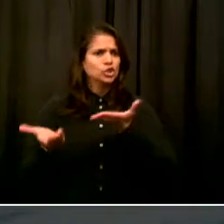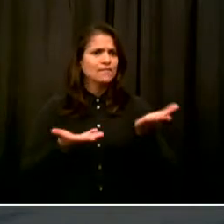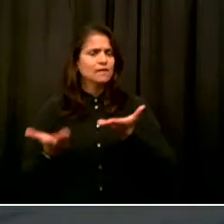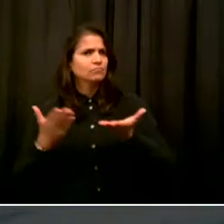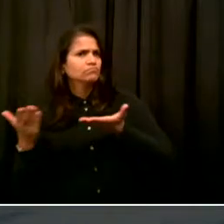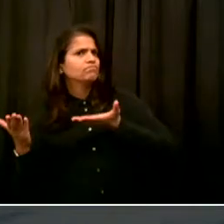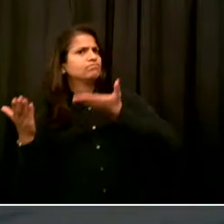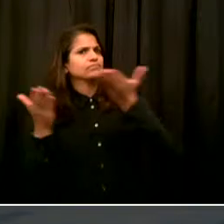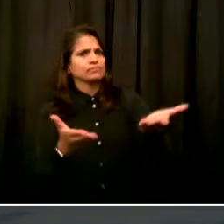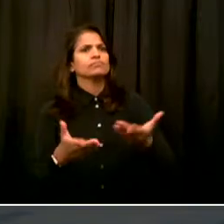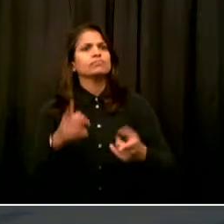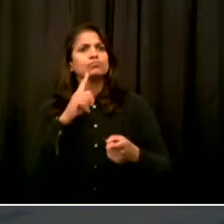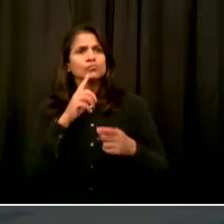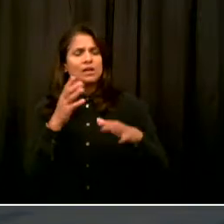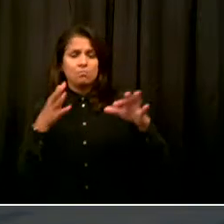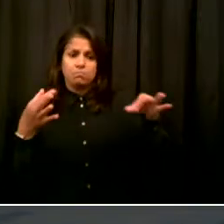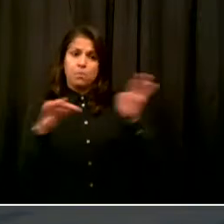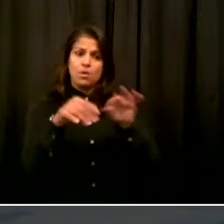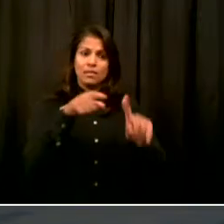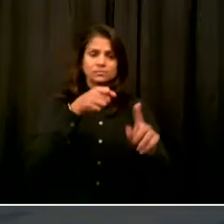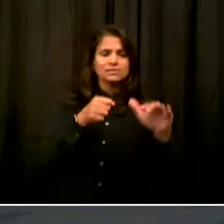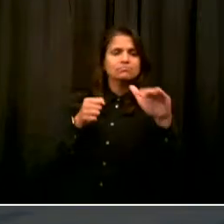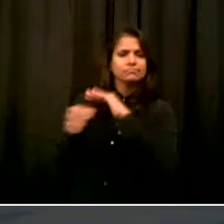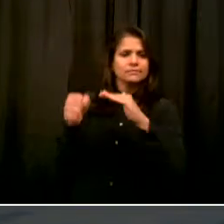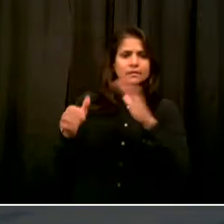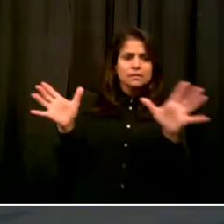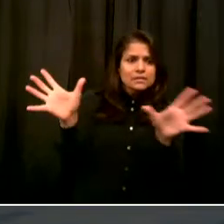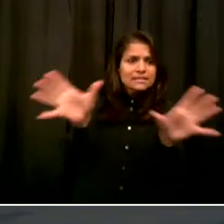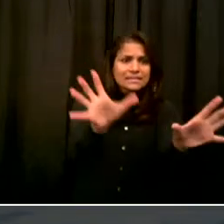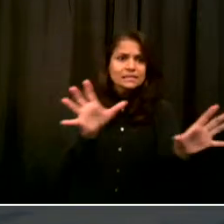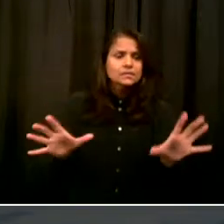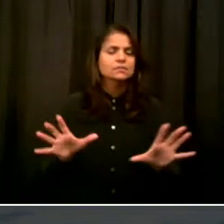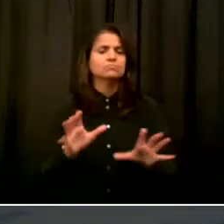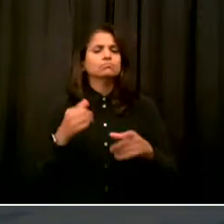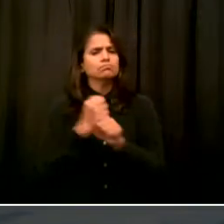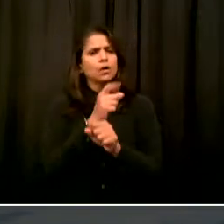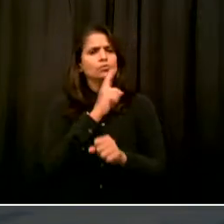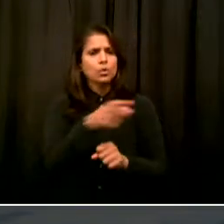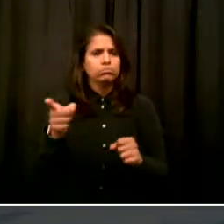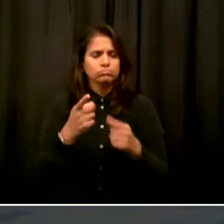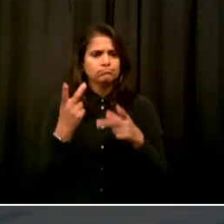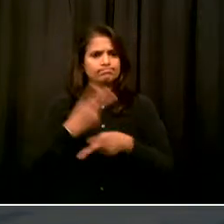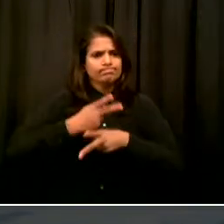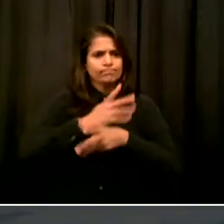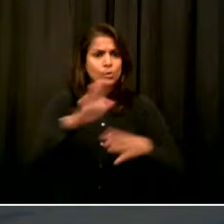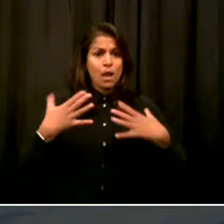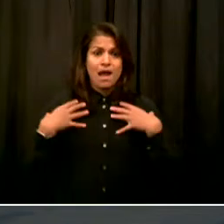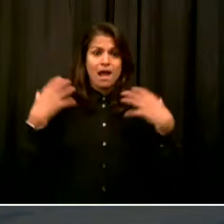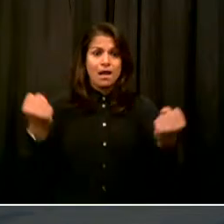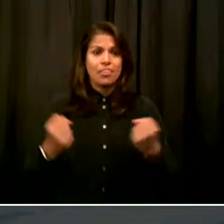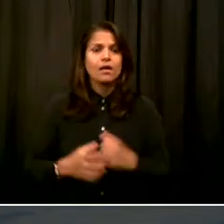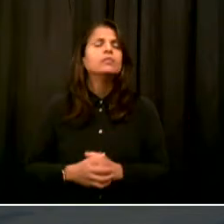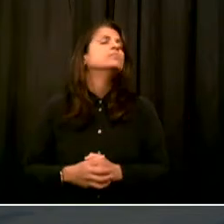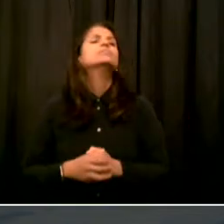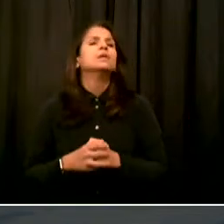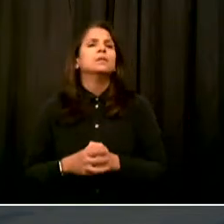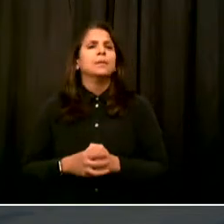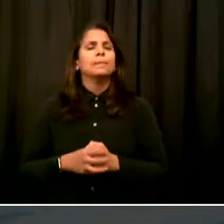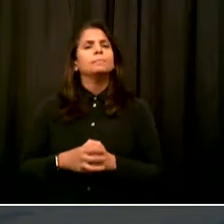TESTING, WE ARE DOINING NEW OUTREACH WITH 70 NEW BOOTS ON THE GROUND STAFF MEMBERS THAT ARE GOING TO GO AROUND IIN THES